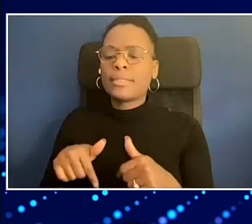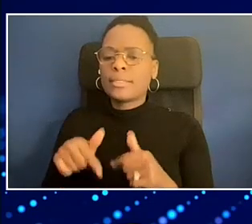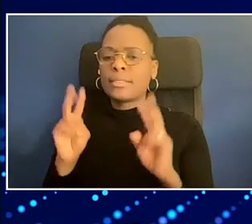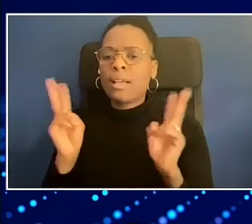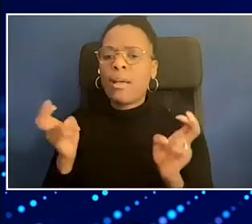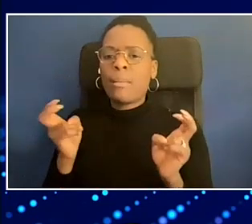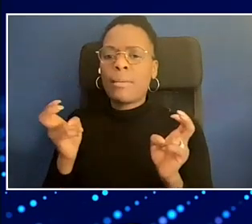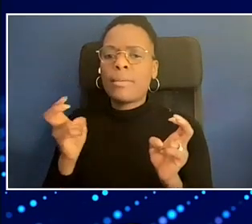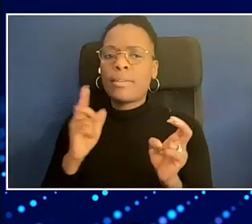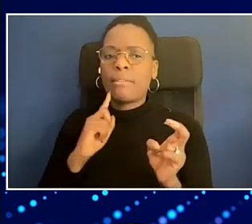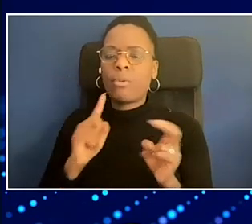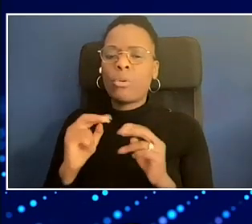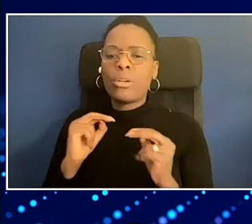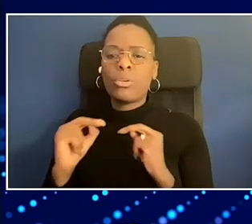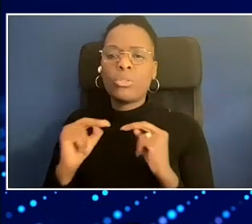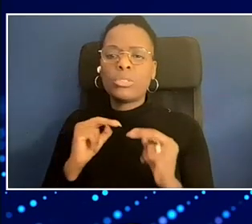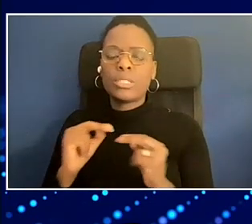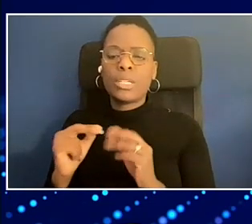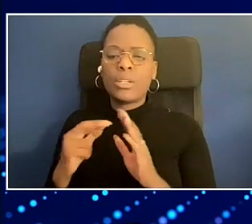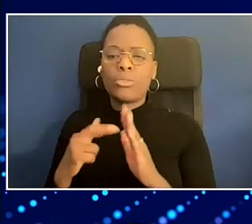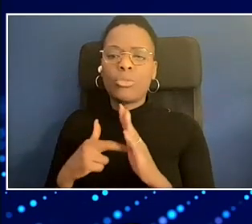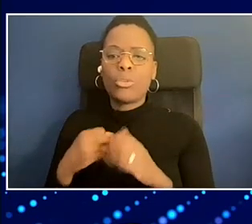negotiated rulemaking, this subject matter.